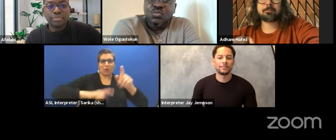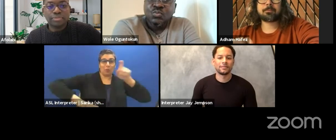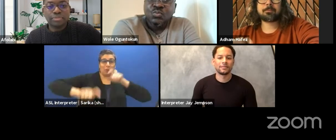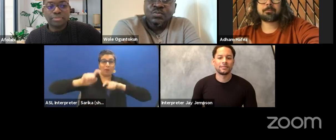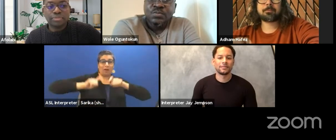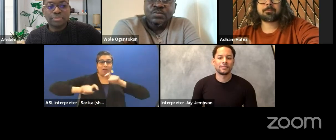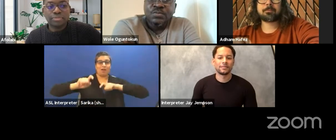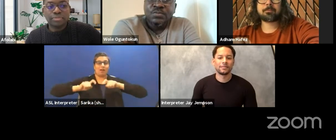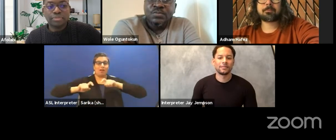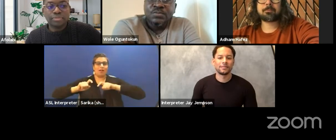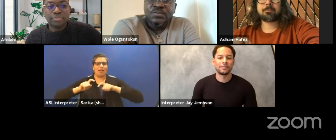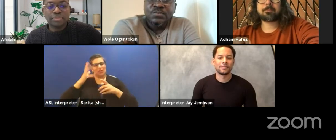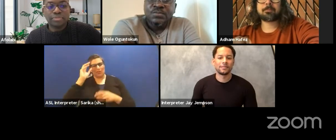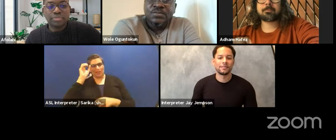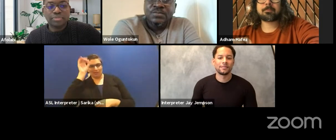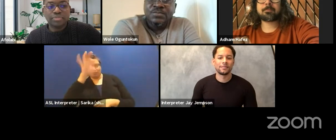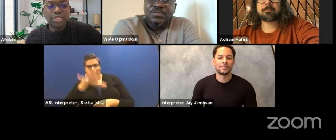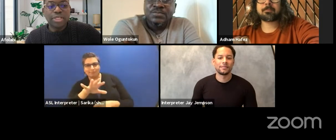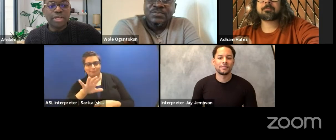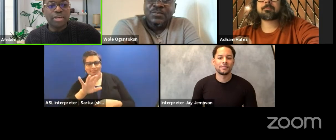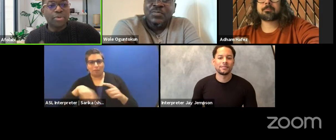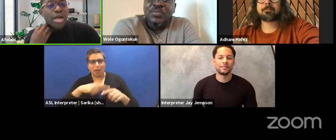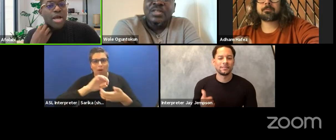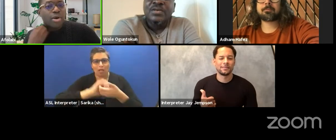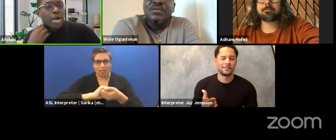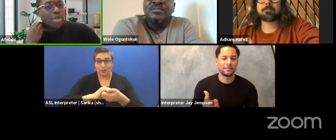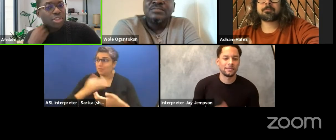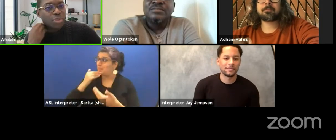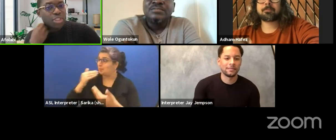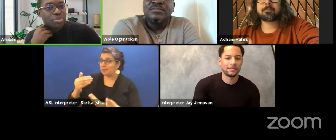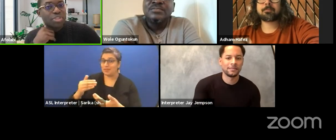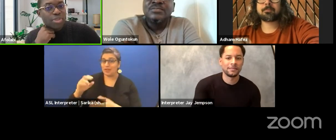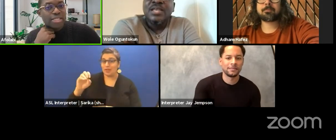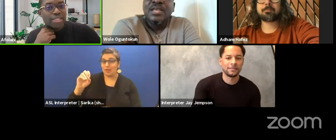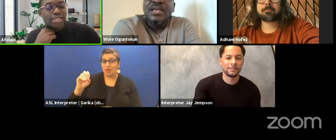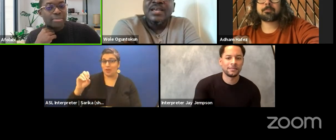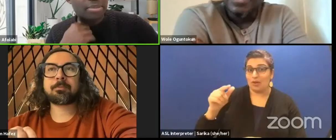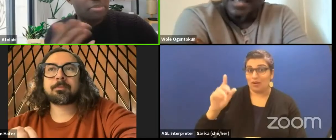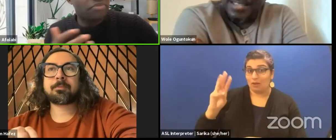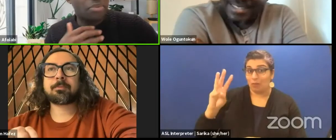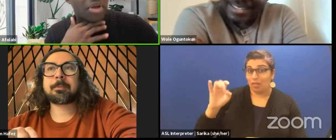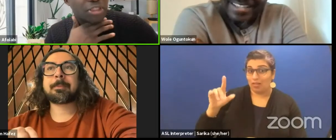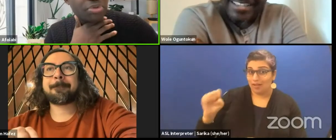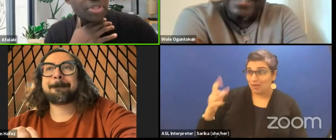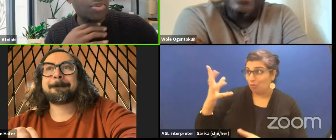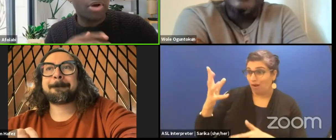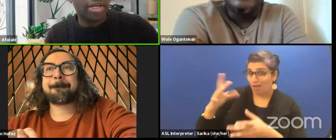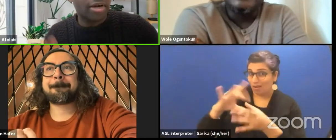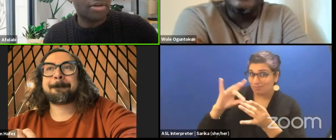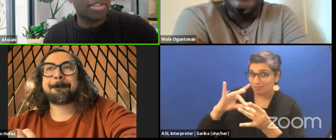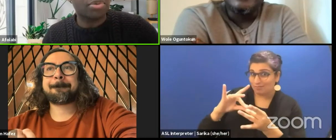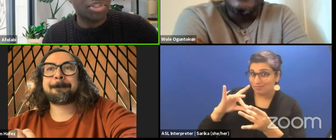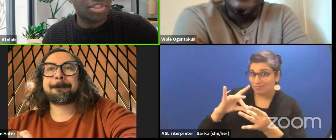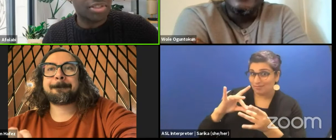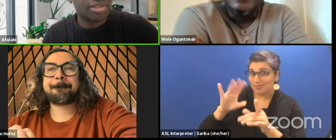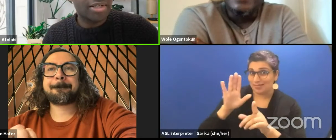in terms of collaboration. Thank you. Oga Wole do you wanna speak to that? In terms, maybe from your experience working across these regions.